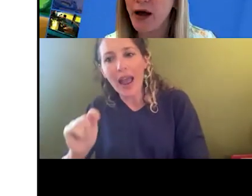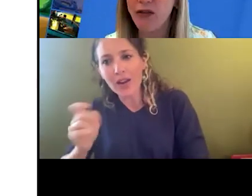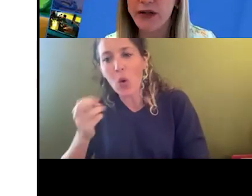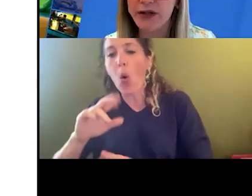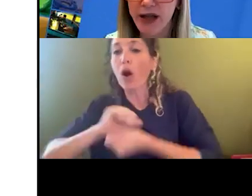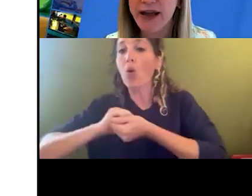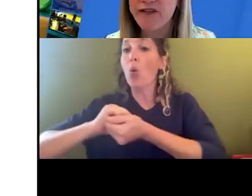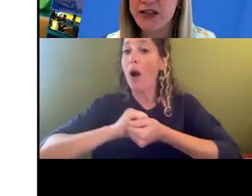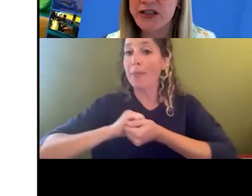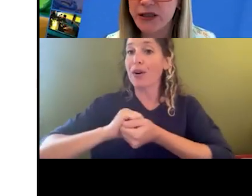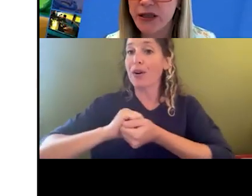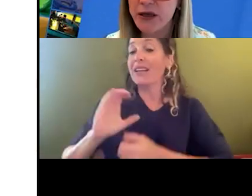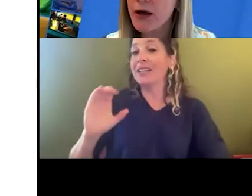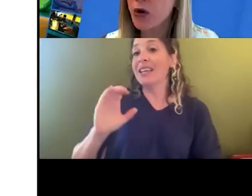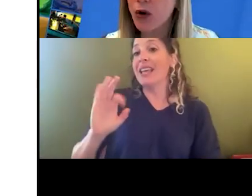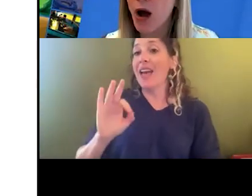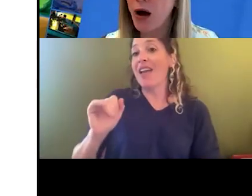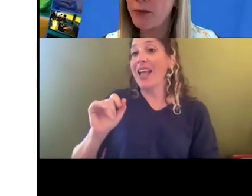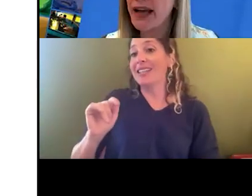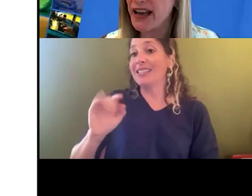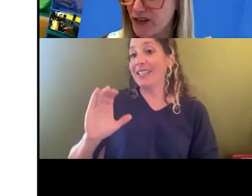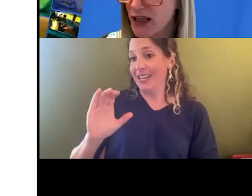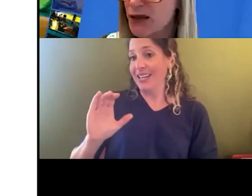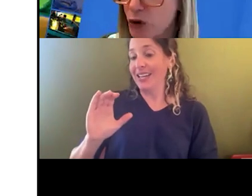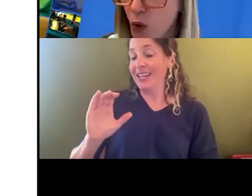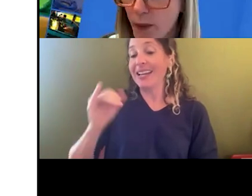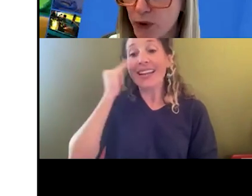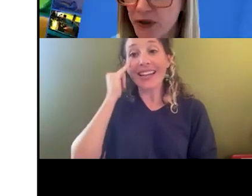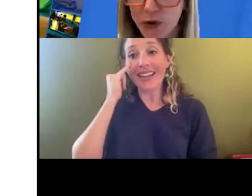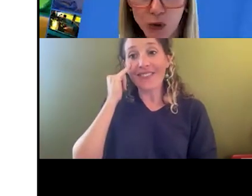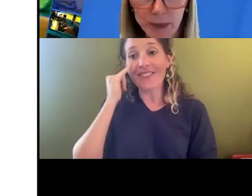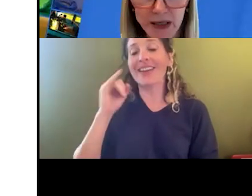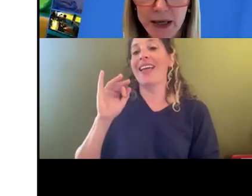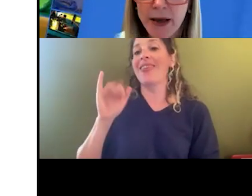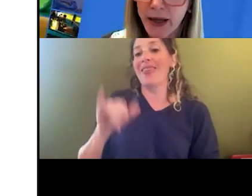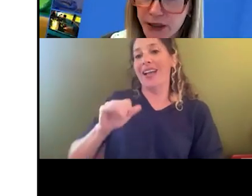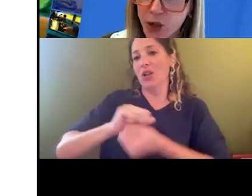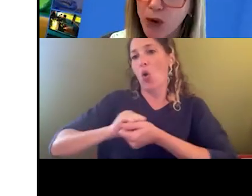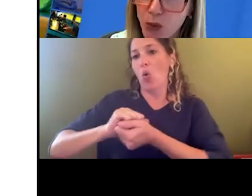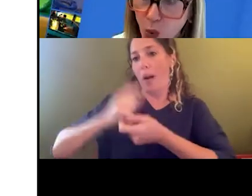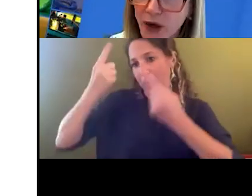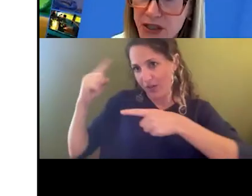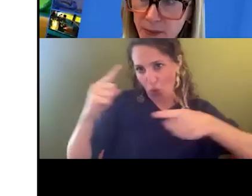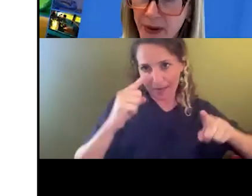the CA FATC if it is a cooperative agreement. We want to make